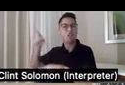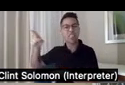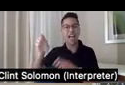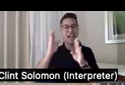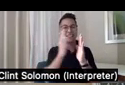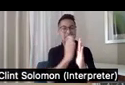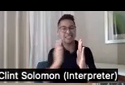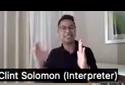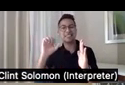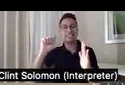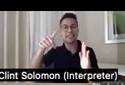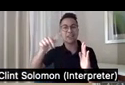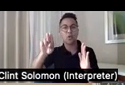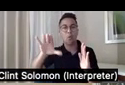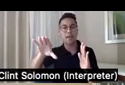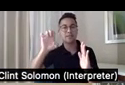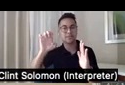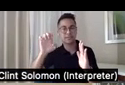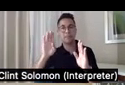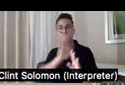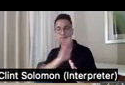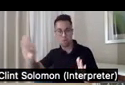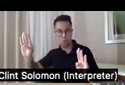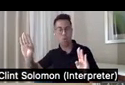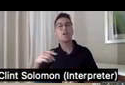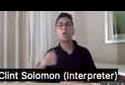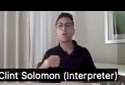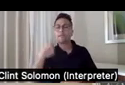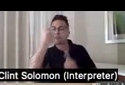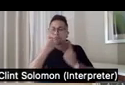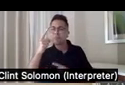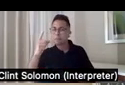of course we'd have to wonder about the fruit and are we using real fruit or plastic fruit and